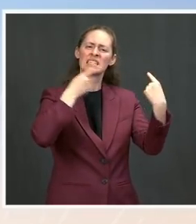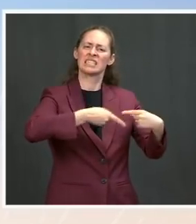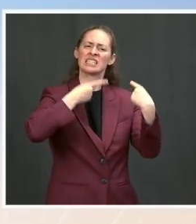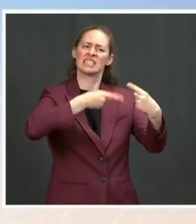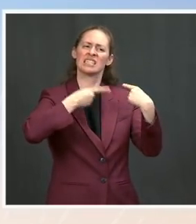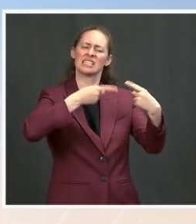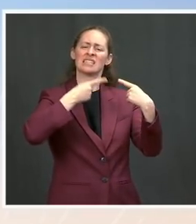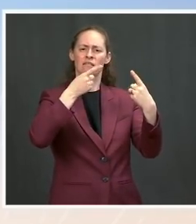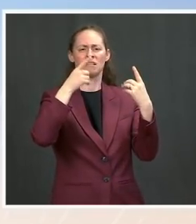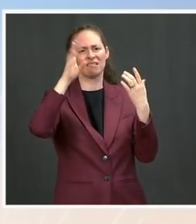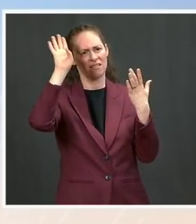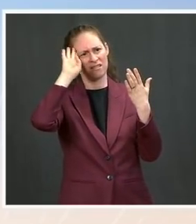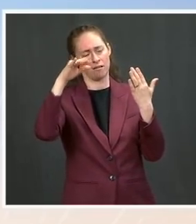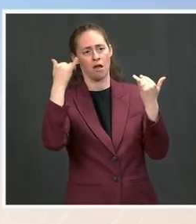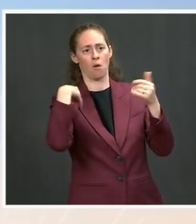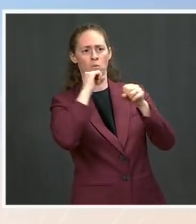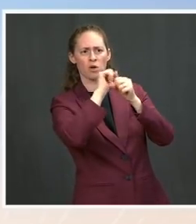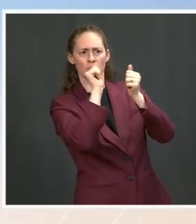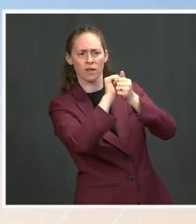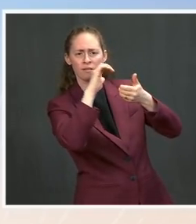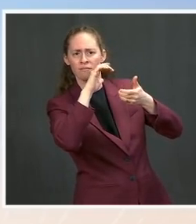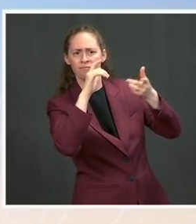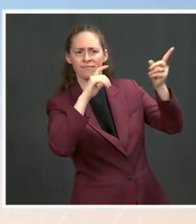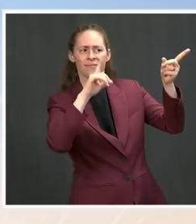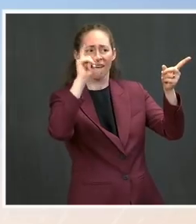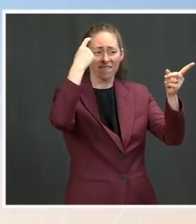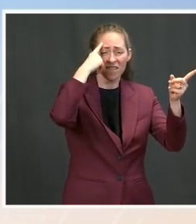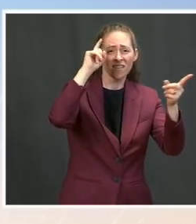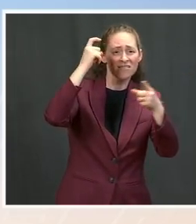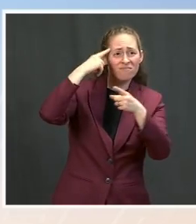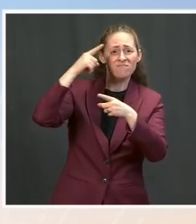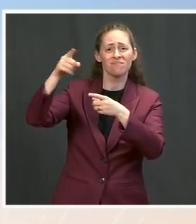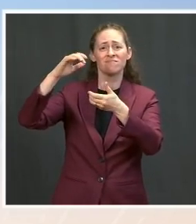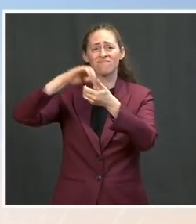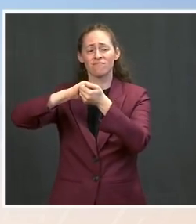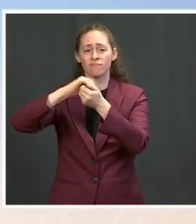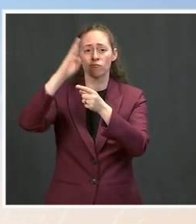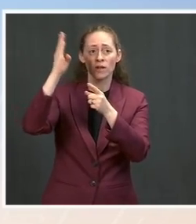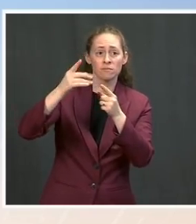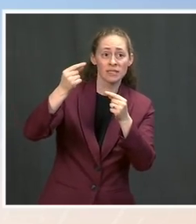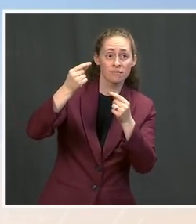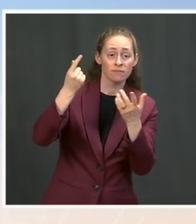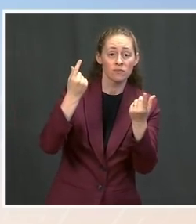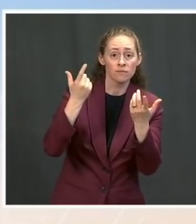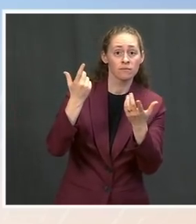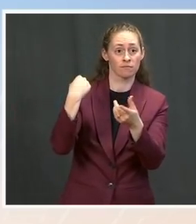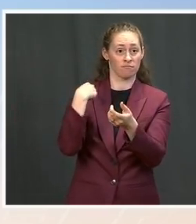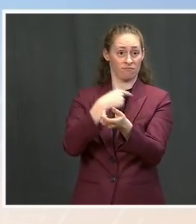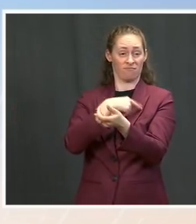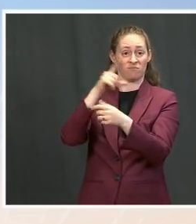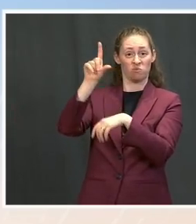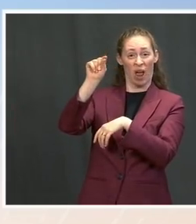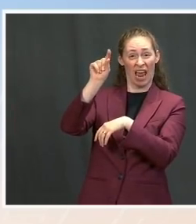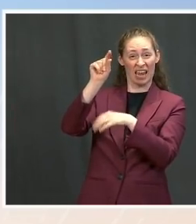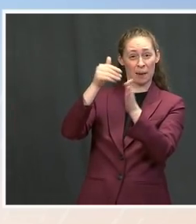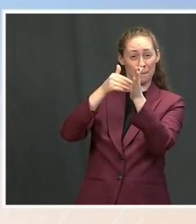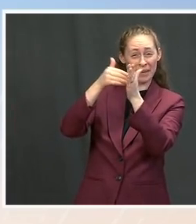to finalize access to twenty million dollars' worth of critical intubation medications needed to save Brazilian lives.